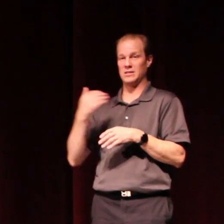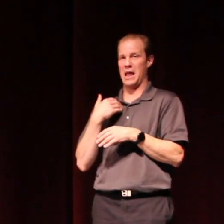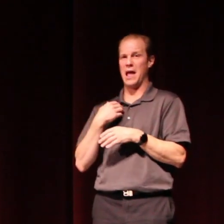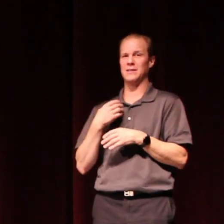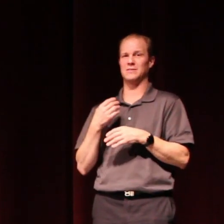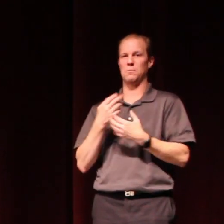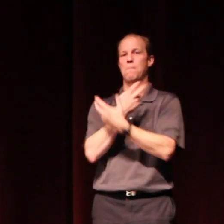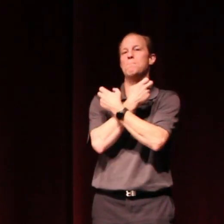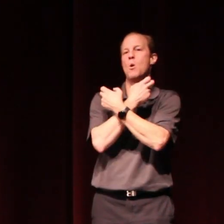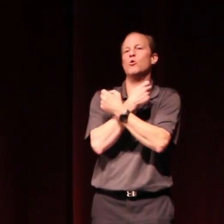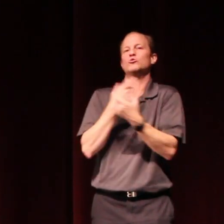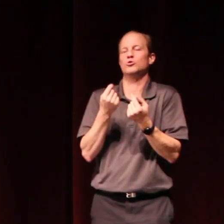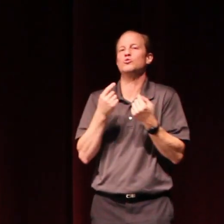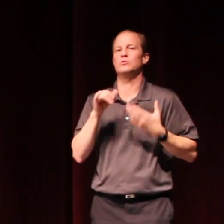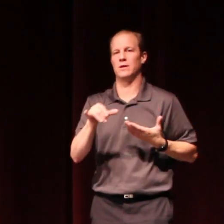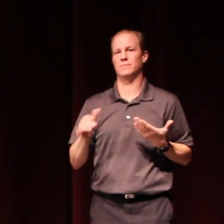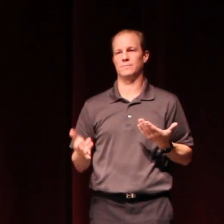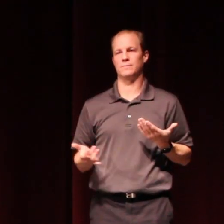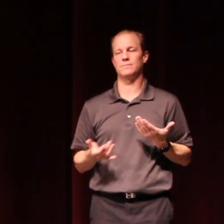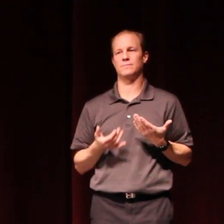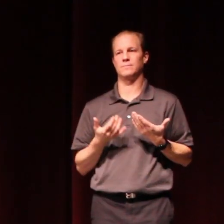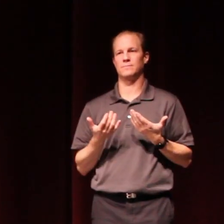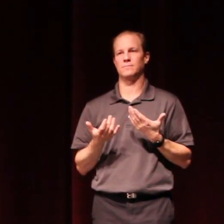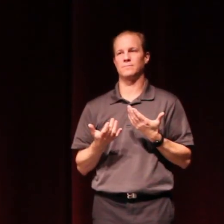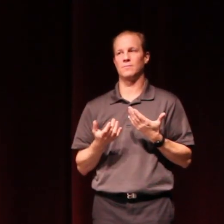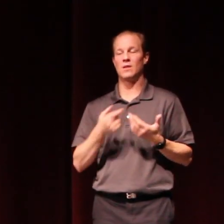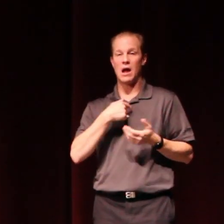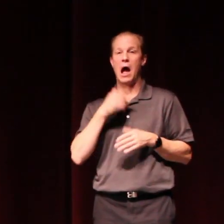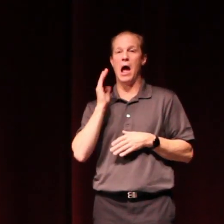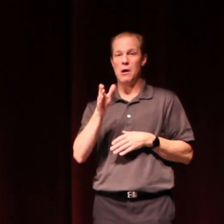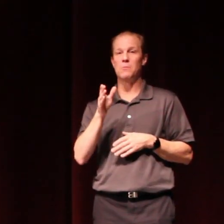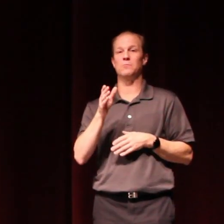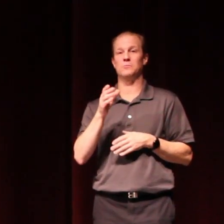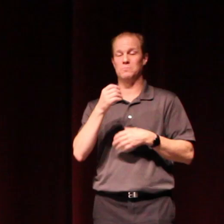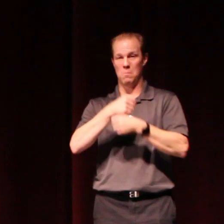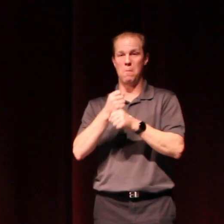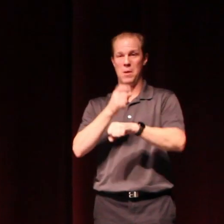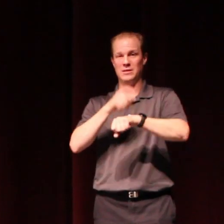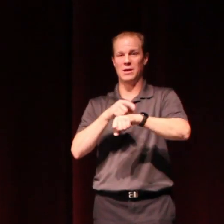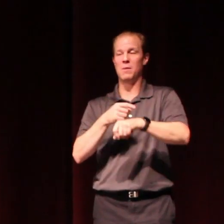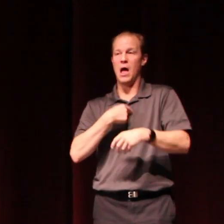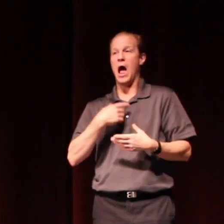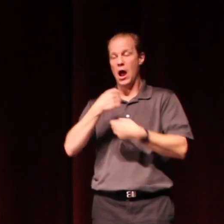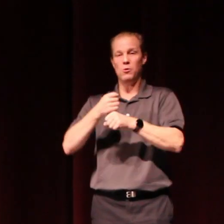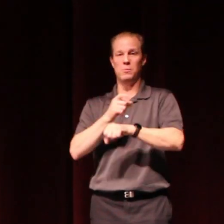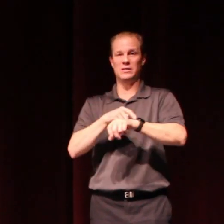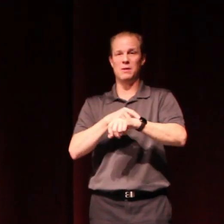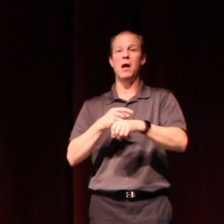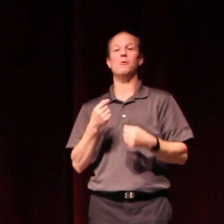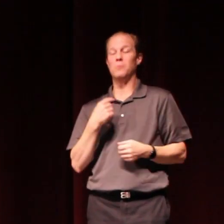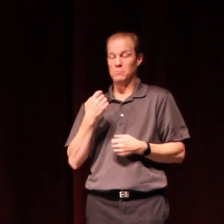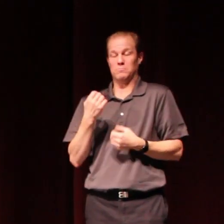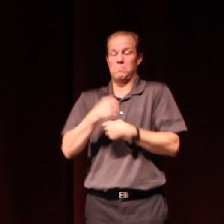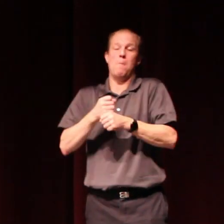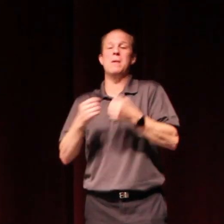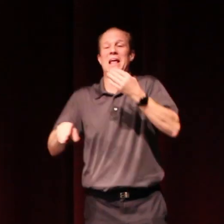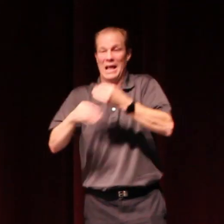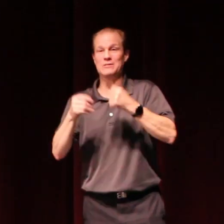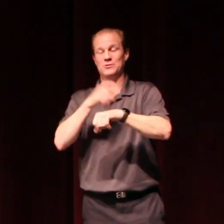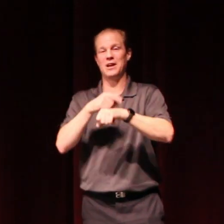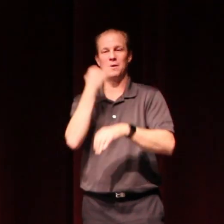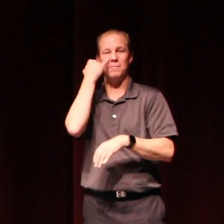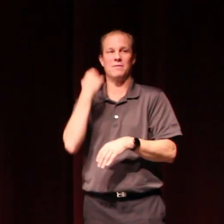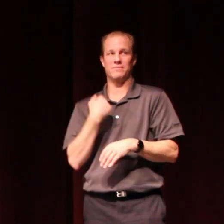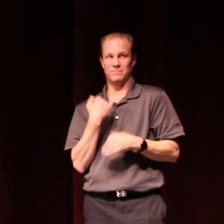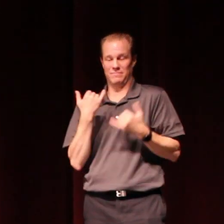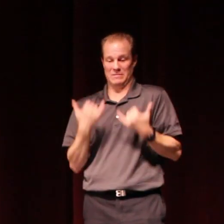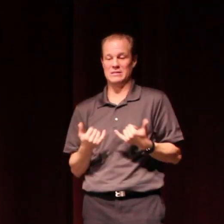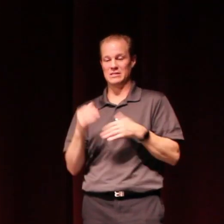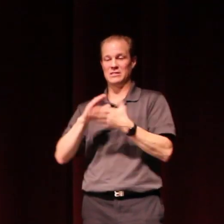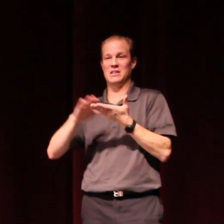so I'll make time. Not only time, I'll make extra time. If this college needs me, I'm there.